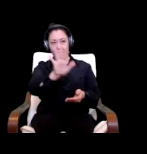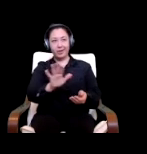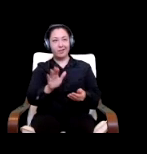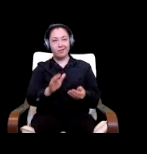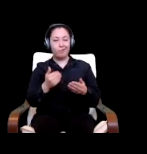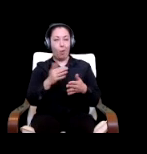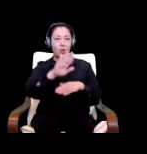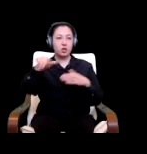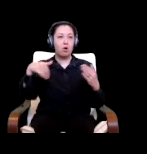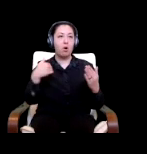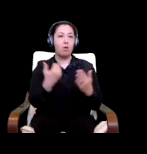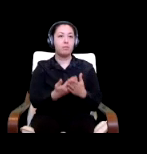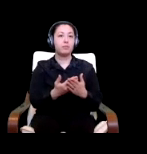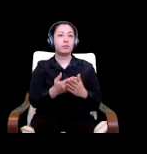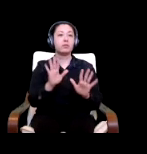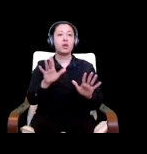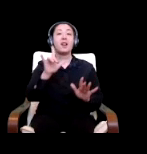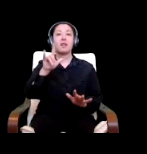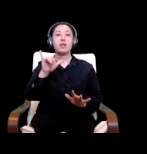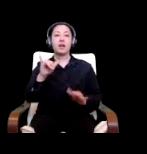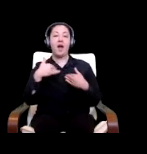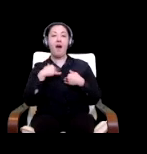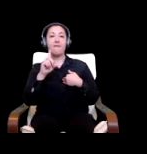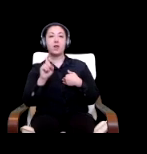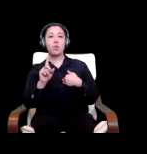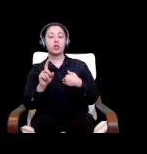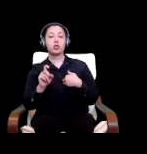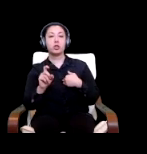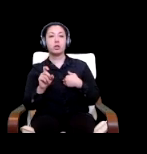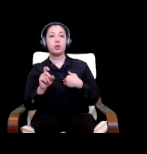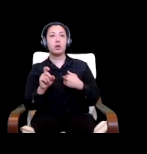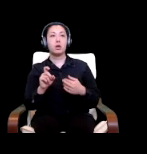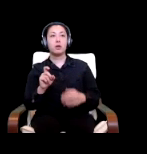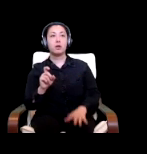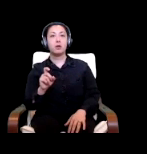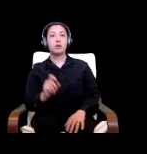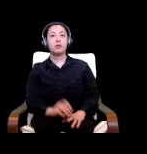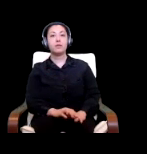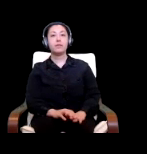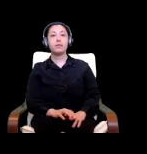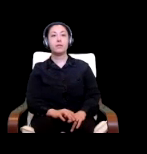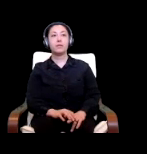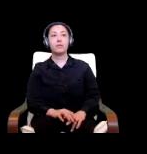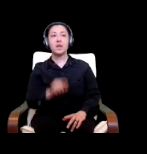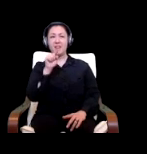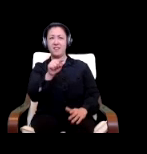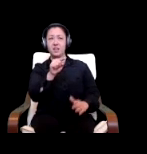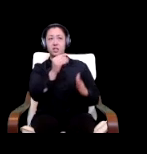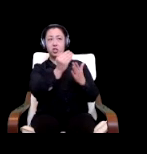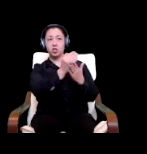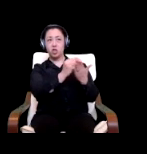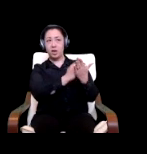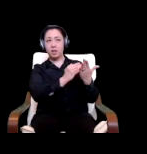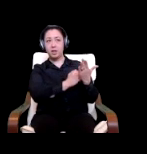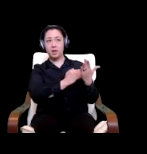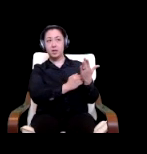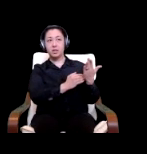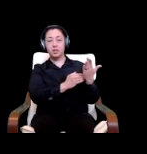There is a question. Is this a checklist designed to hand out to teachers?